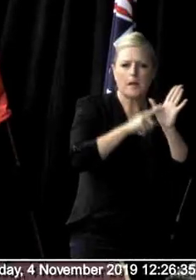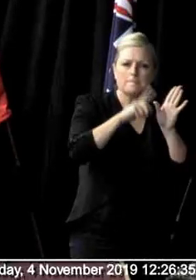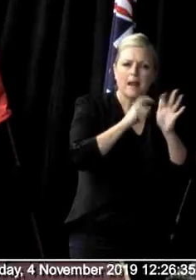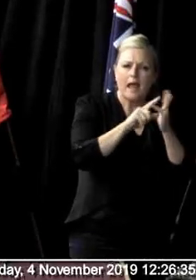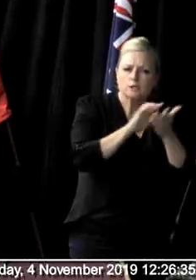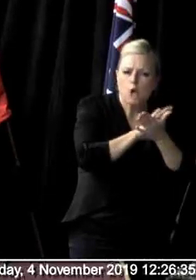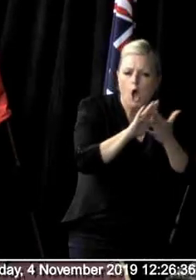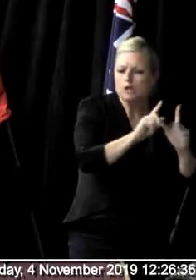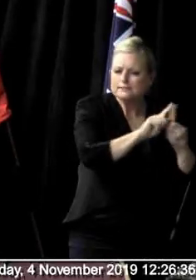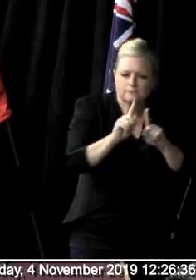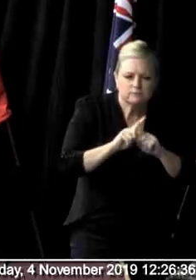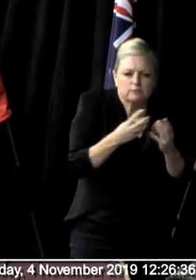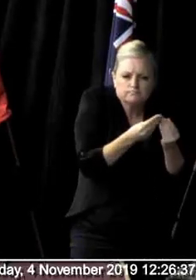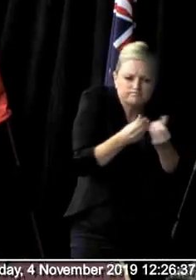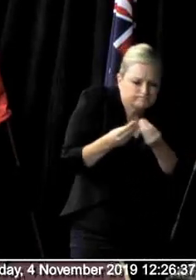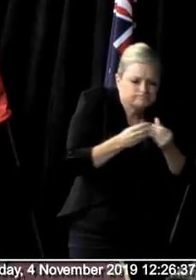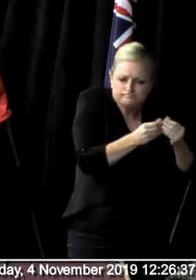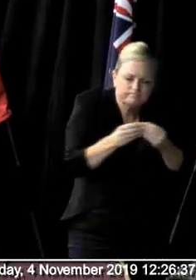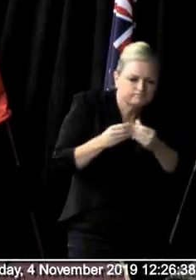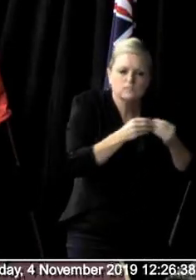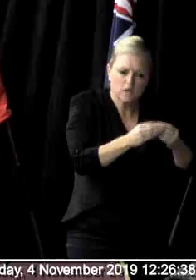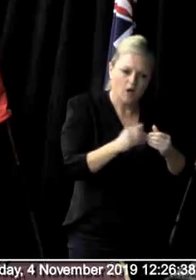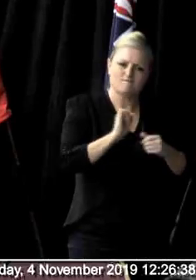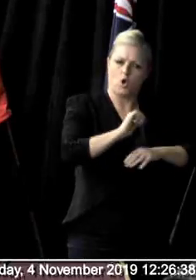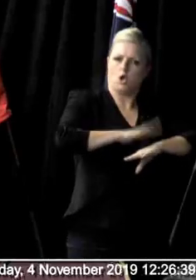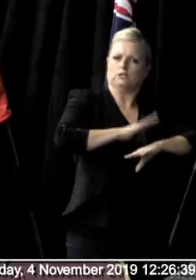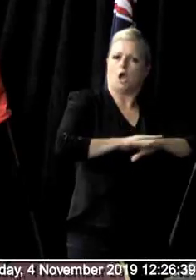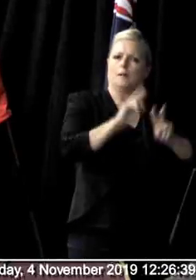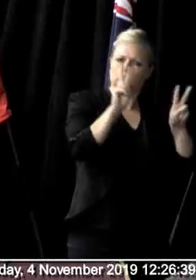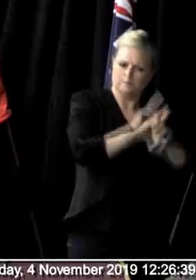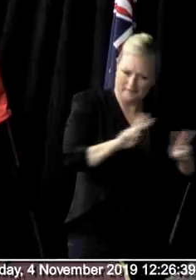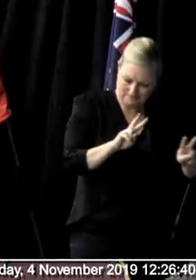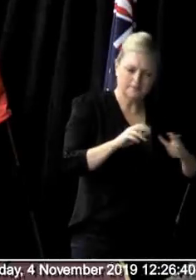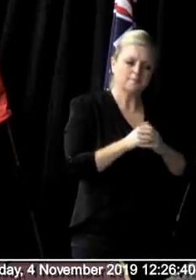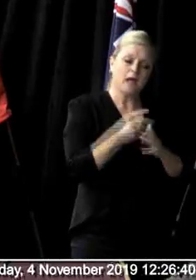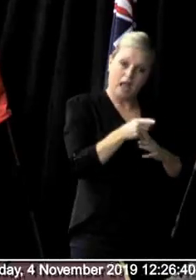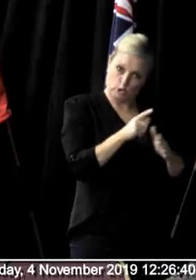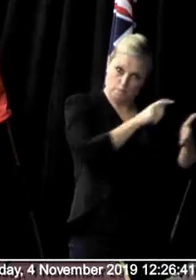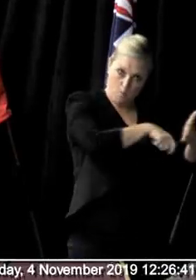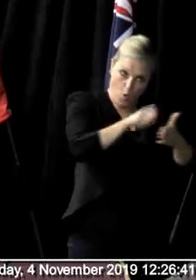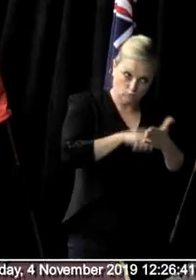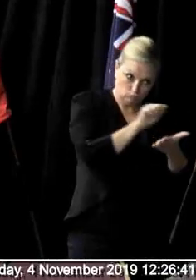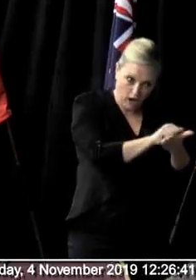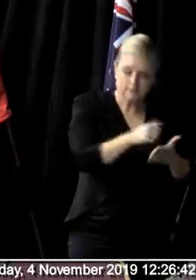Yes. And did you provide that equipment? FEMALE: I did. And is that the equipment that your daughter